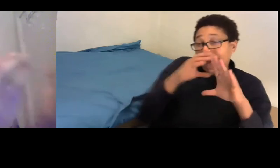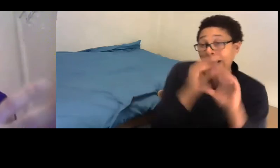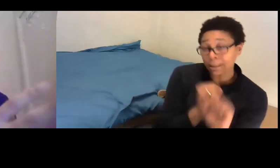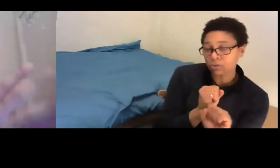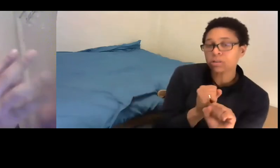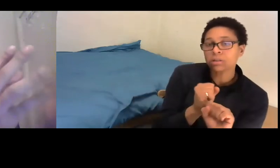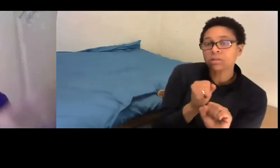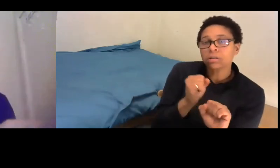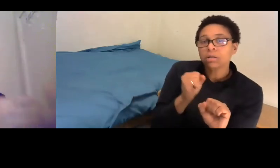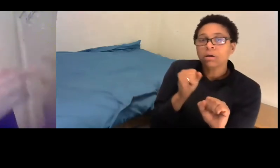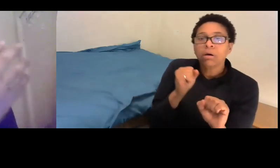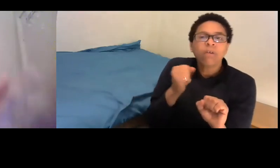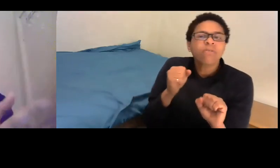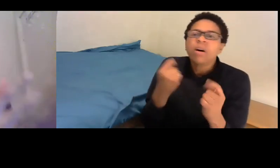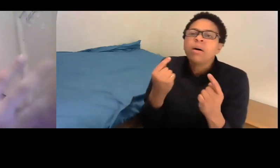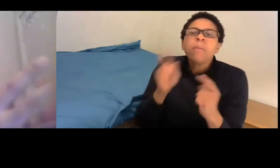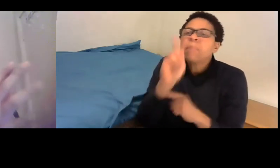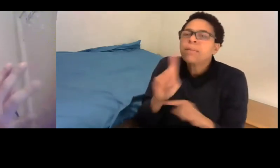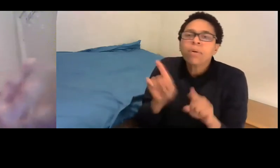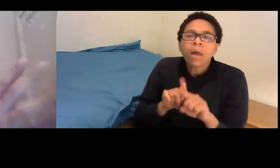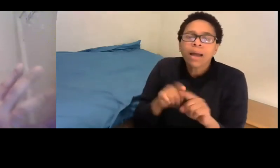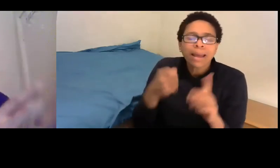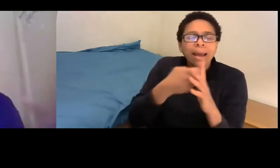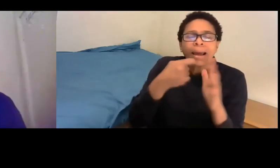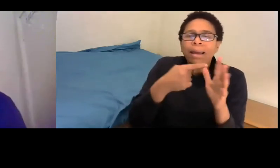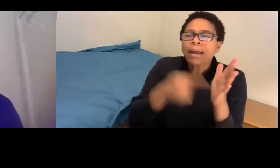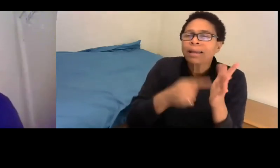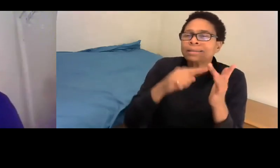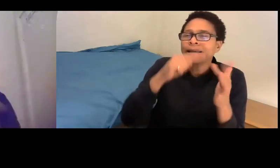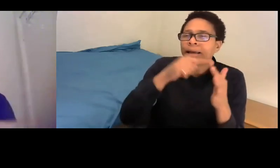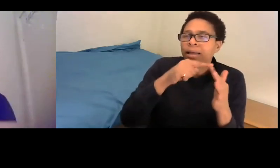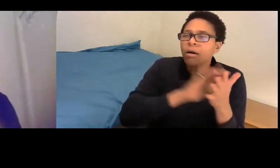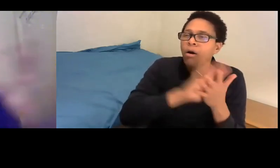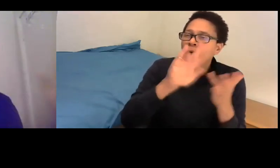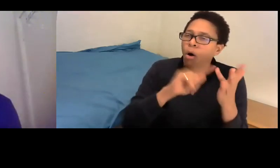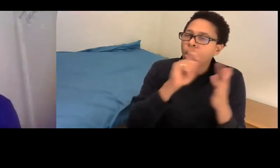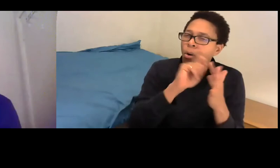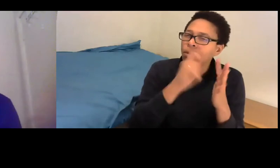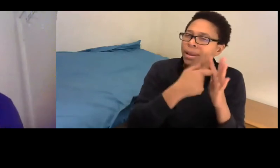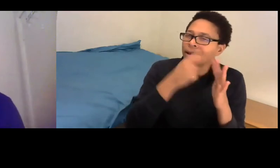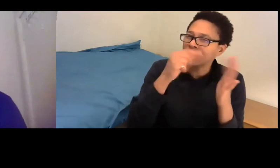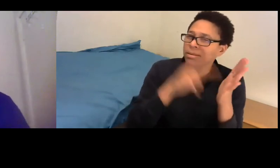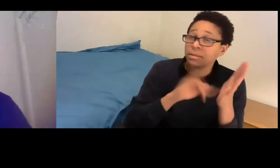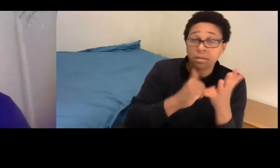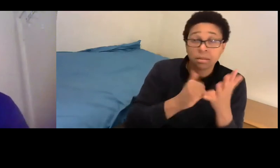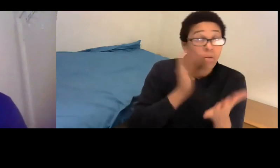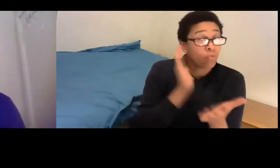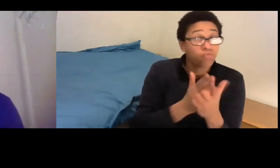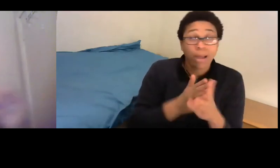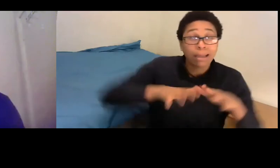think about Katie Hopkins, and so on that kind of position, I think they share a lot in common, because I think what